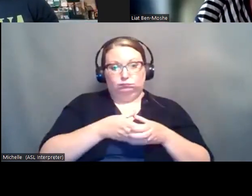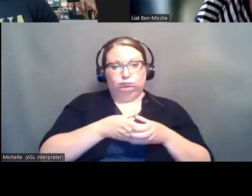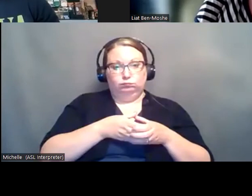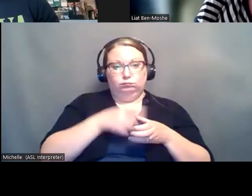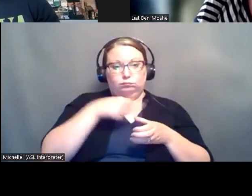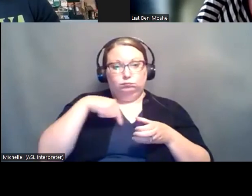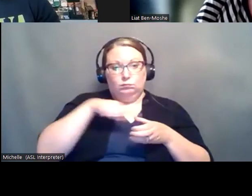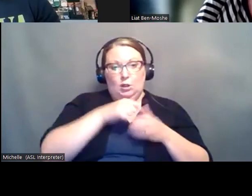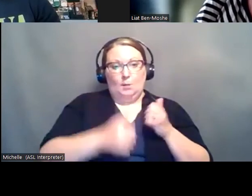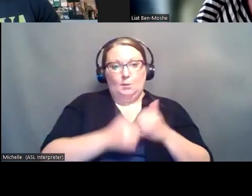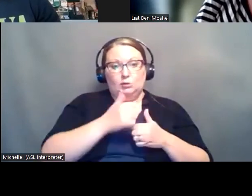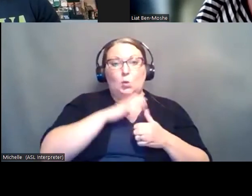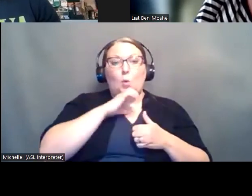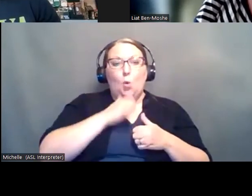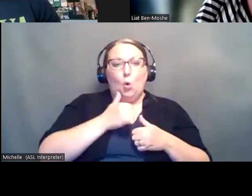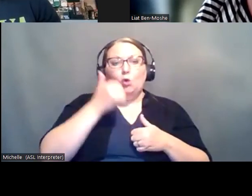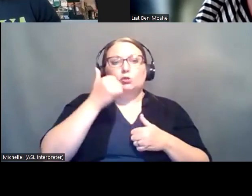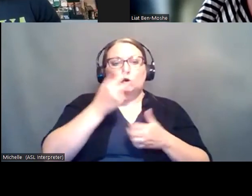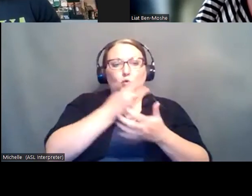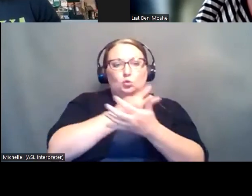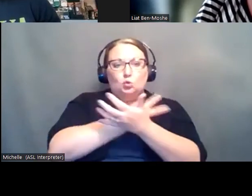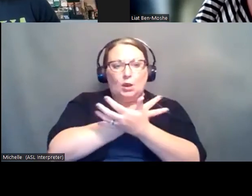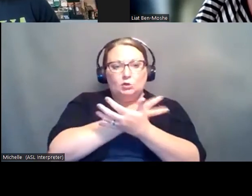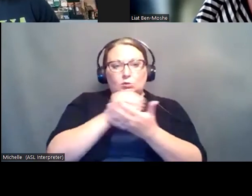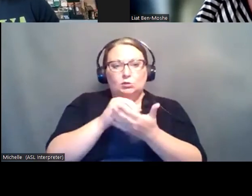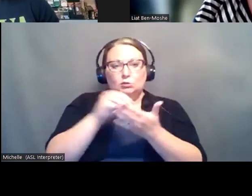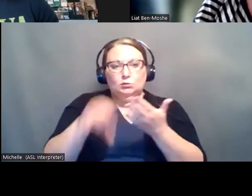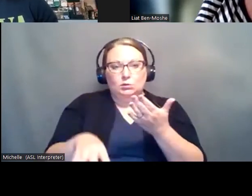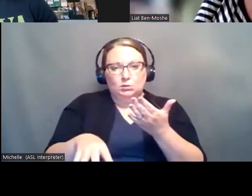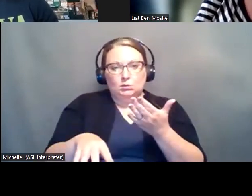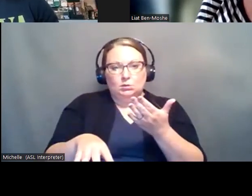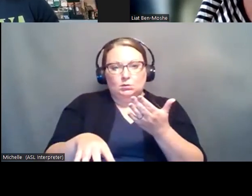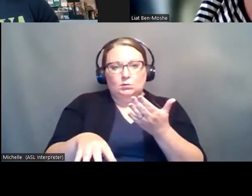mostly older graduate students, older than undergrads,